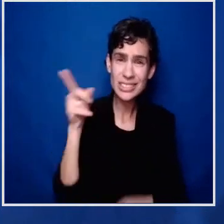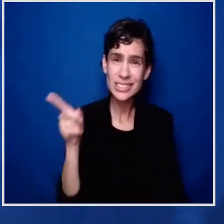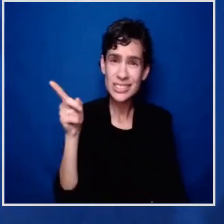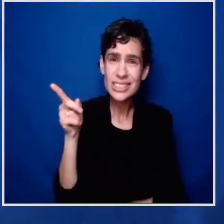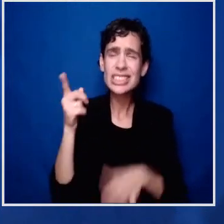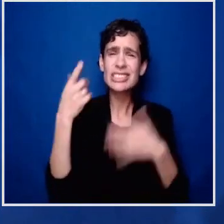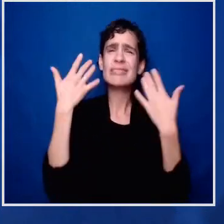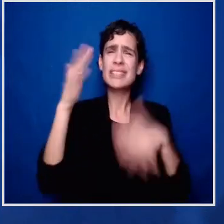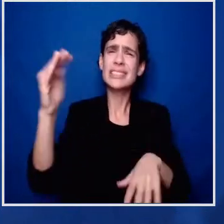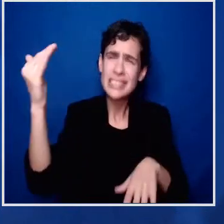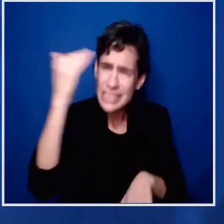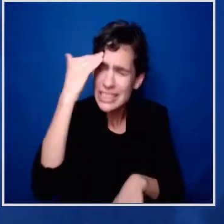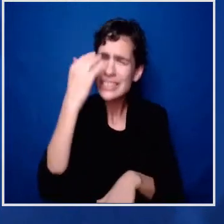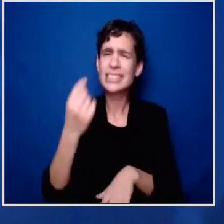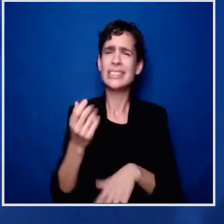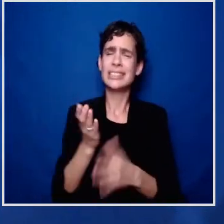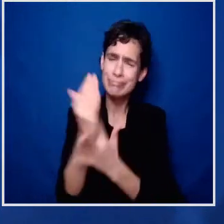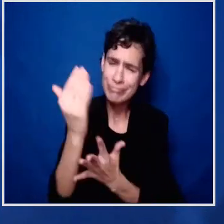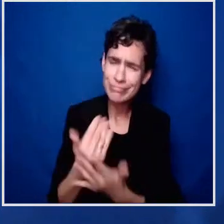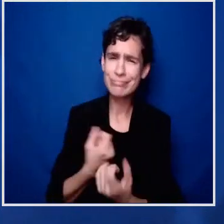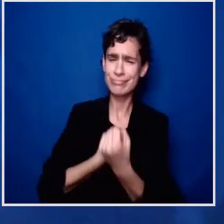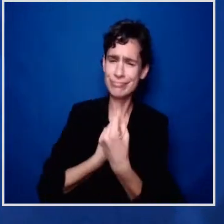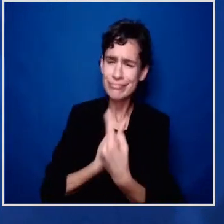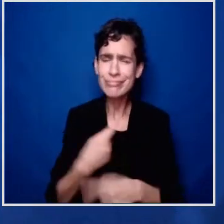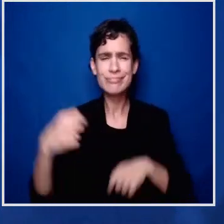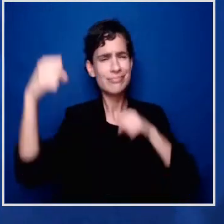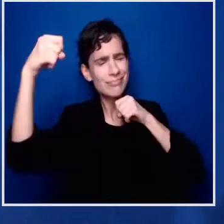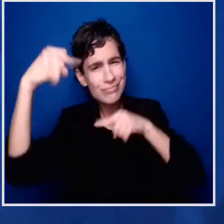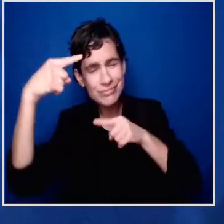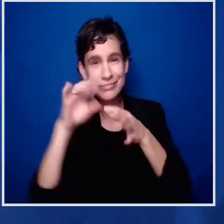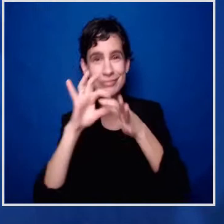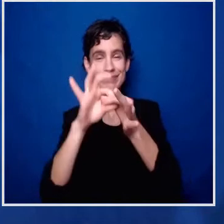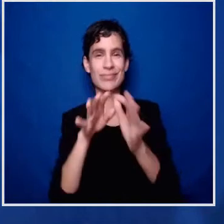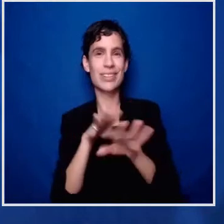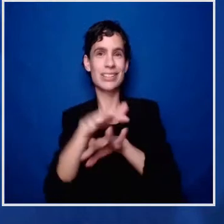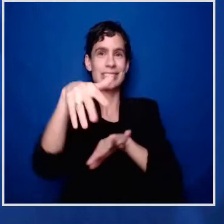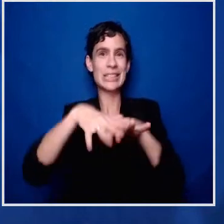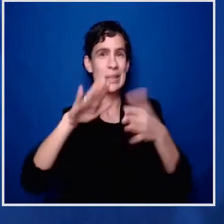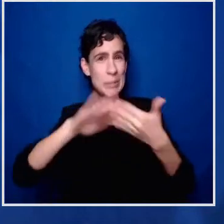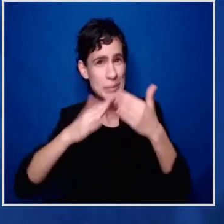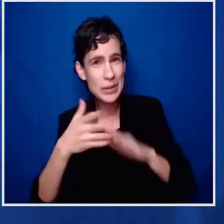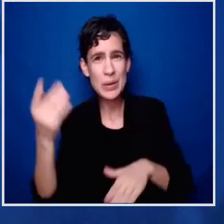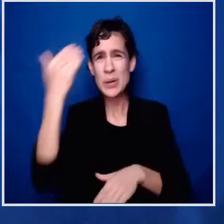SHE APPRECIATES OUR CHALLENGES AND THE STRUGGLES OF THOSE